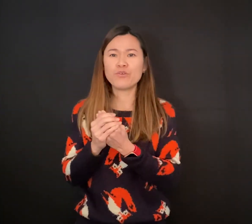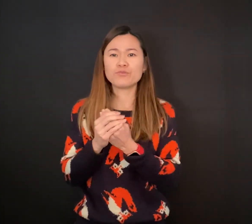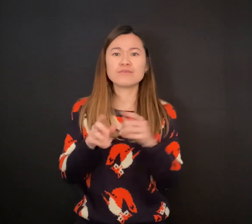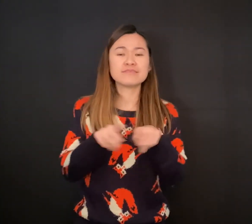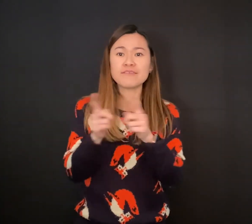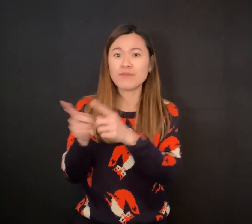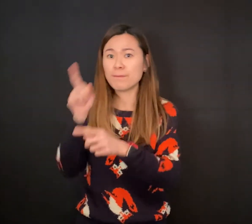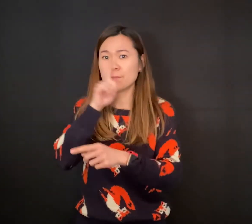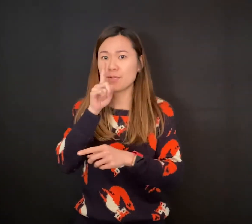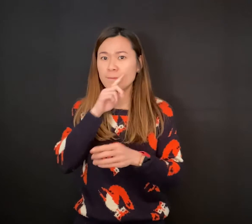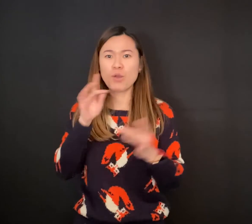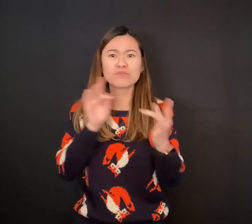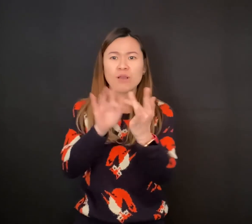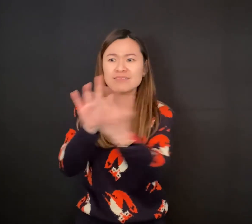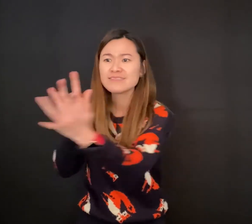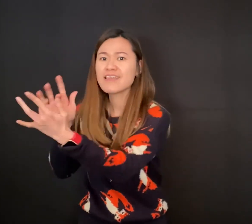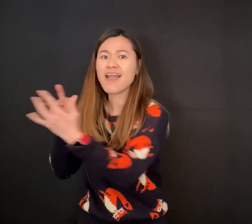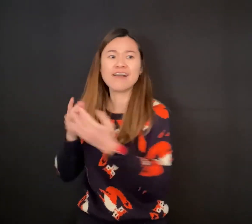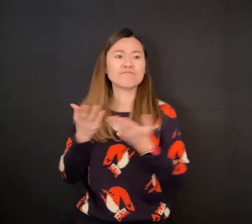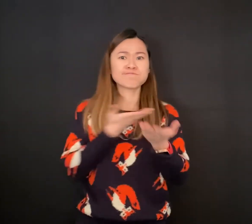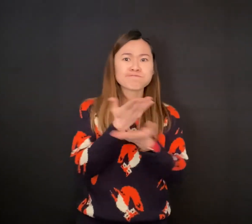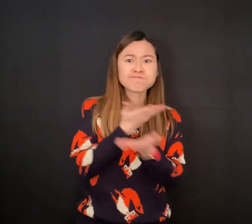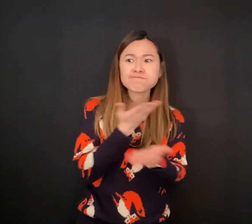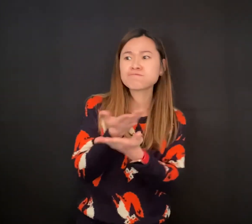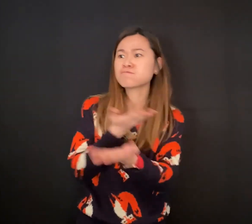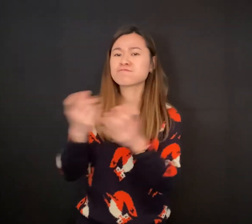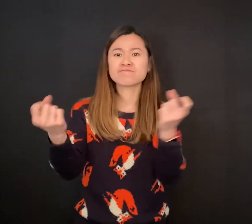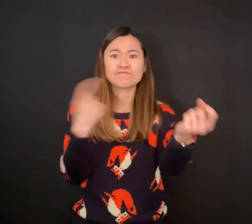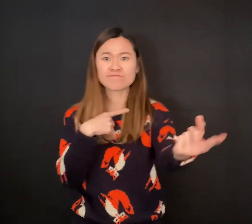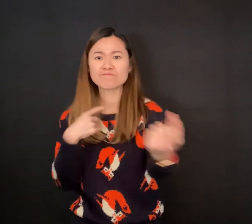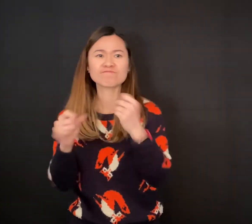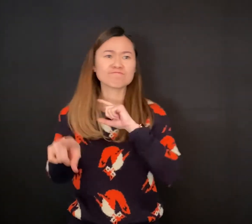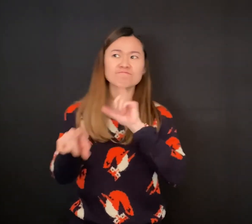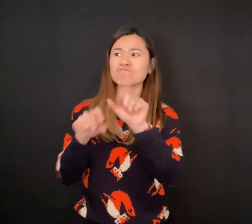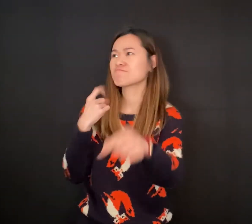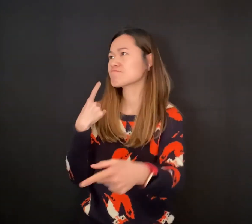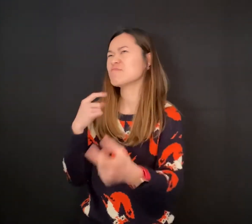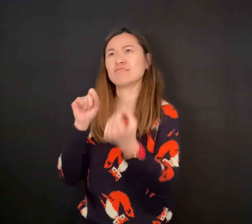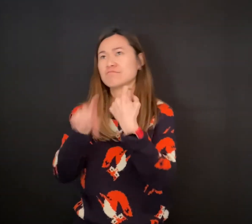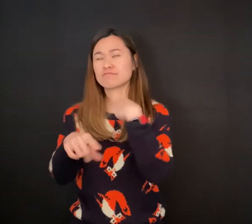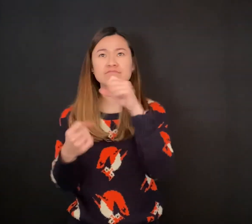different people, staying connected through email and messaging.